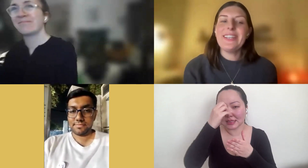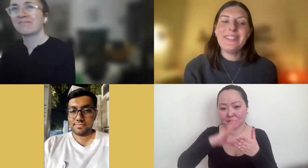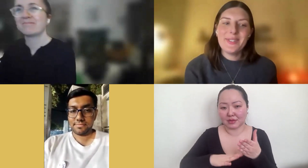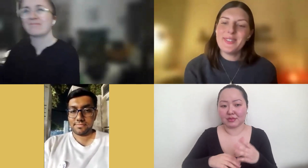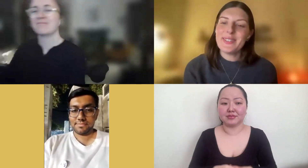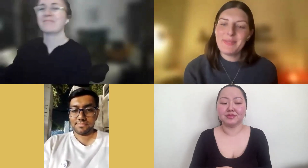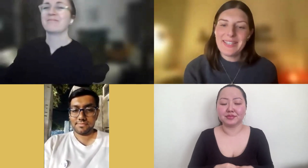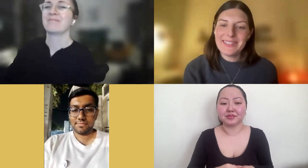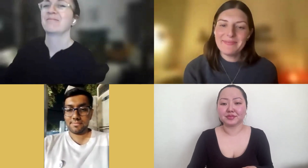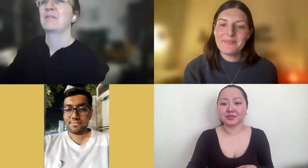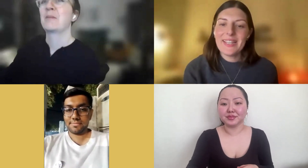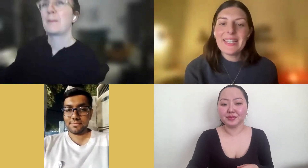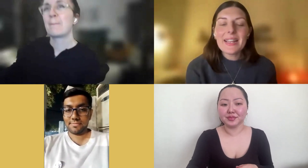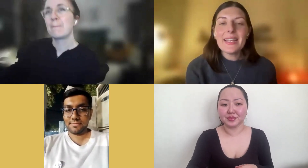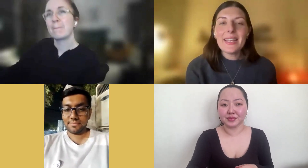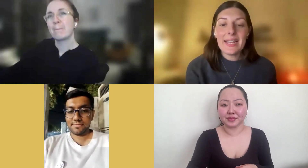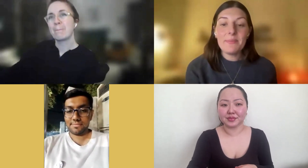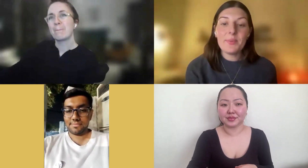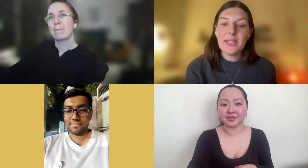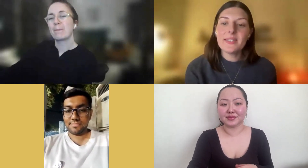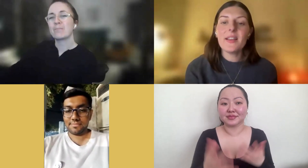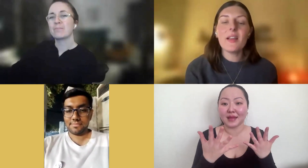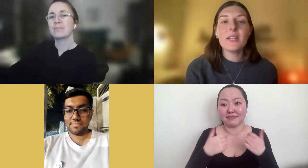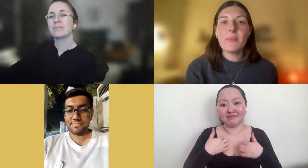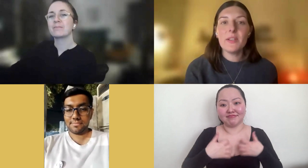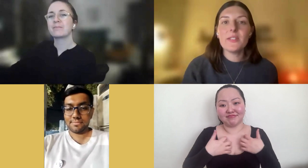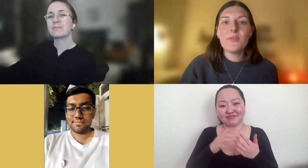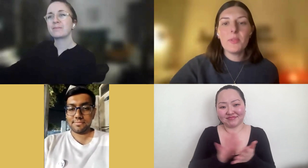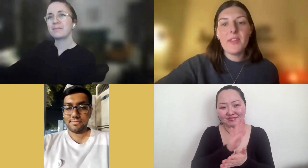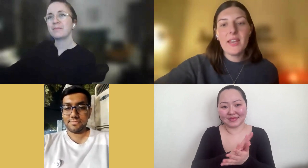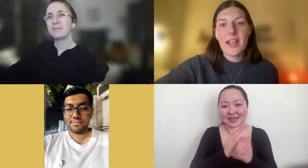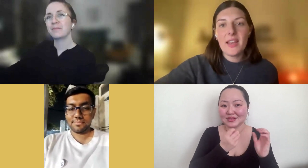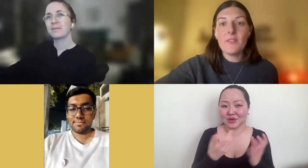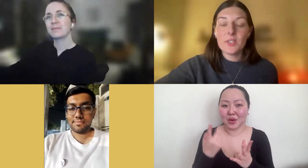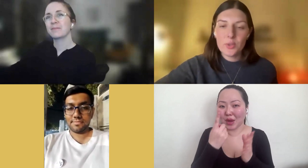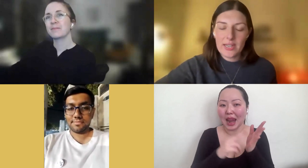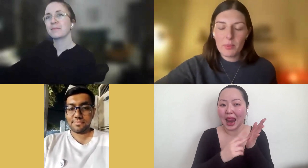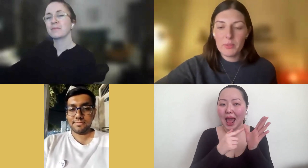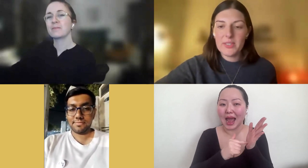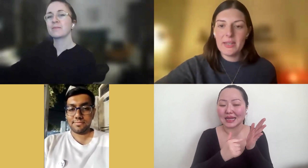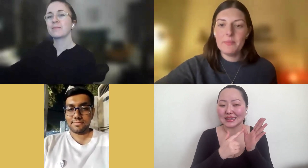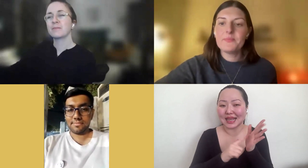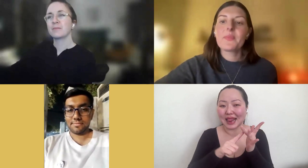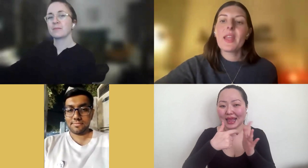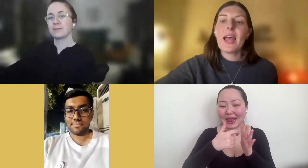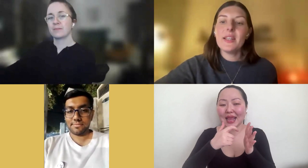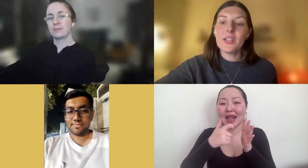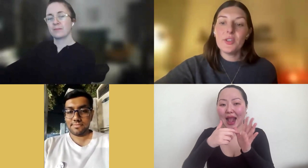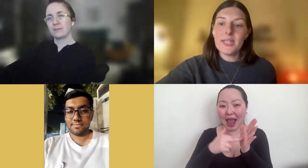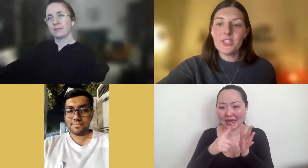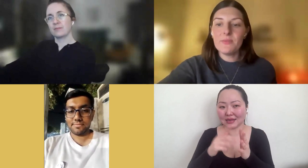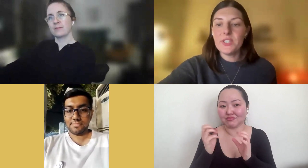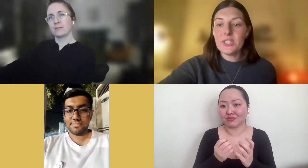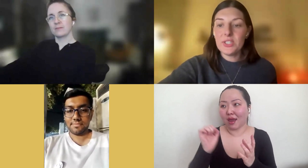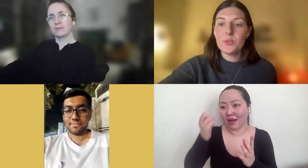pleasure to introduce our speakers. Natalie Kane brings her expertise from the role as Curator for